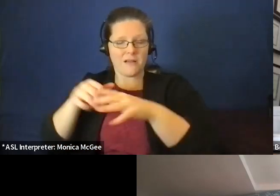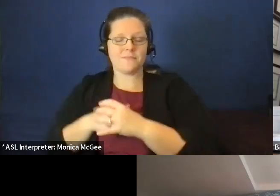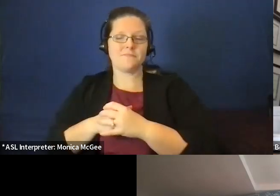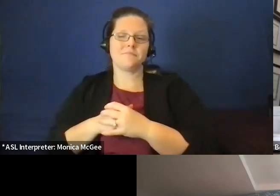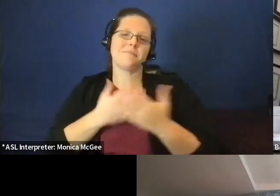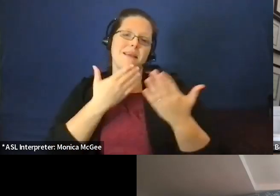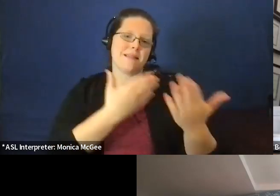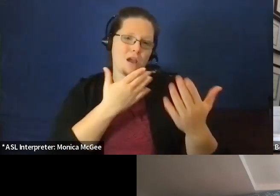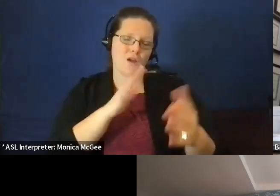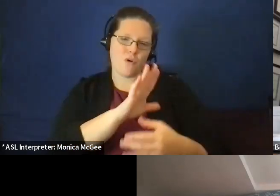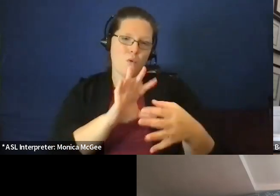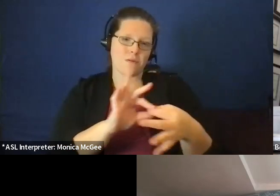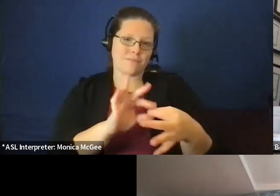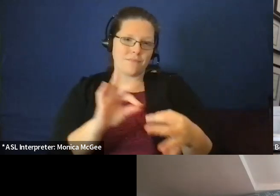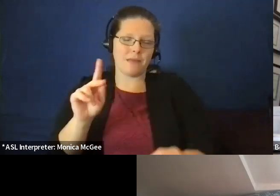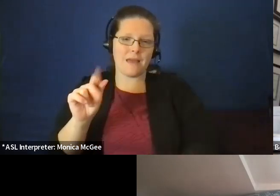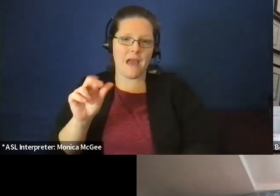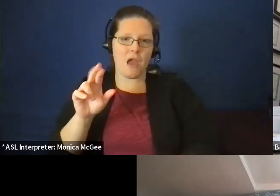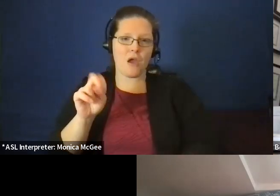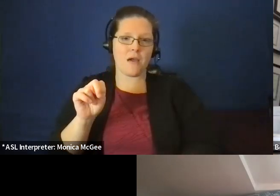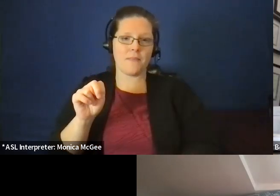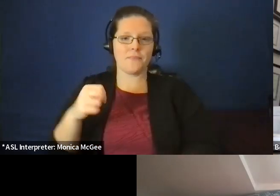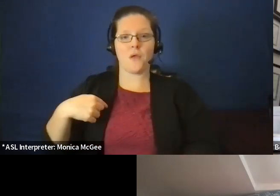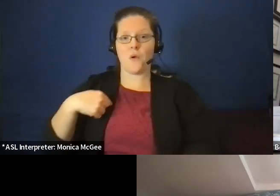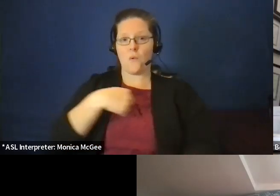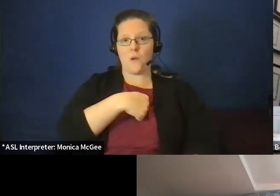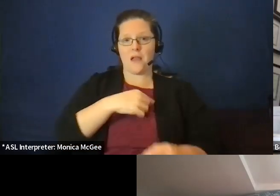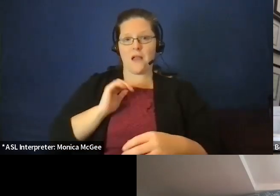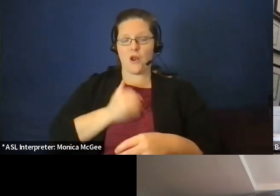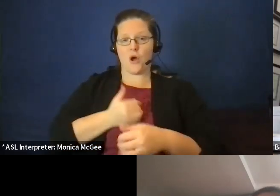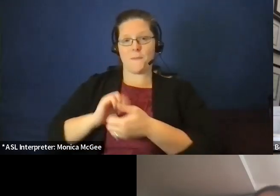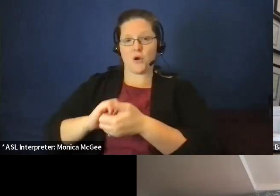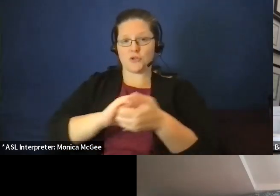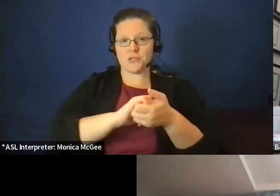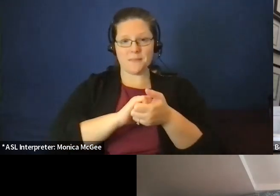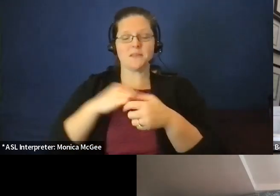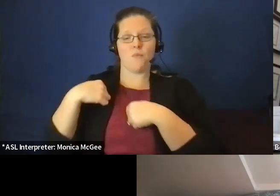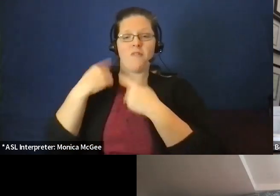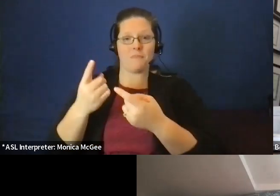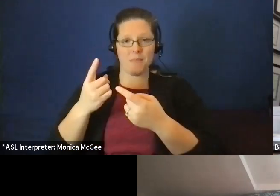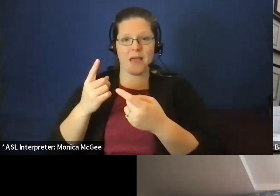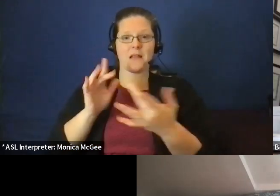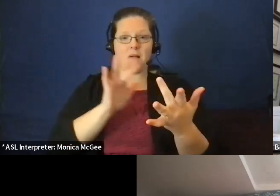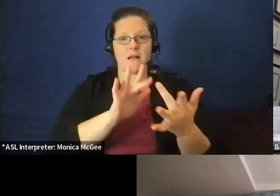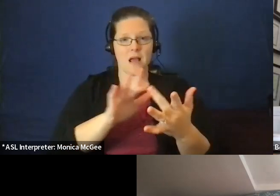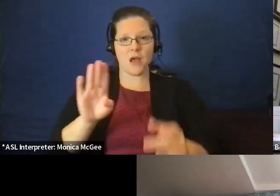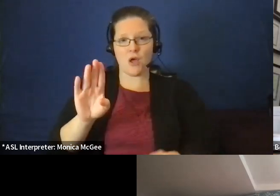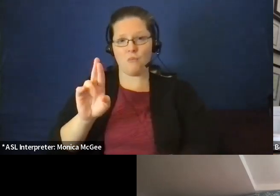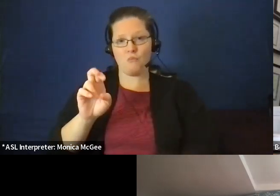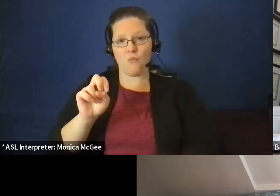healthcare and COVID vaccines we are still assisting our consumers with services since eastern Kentucky